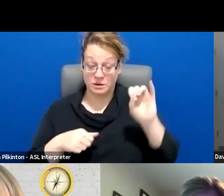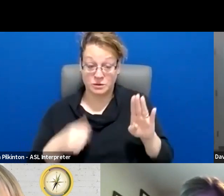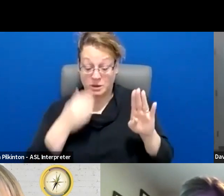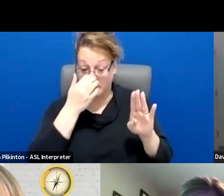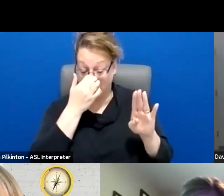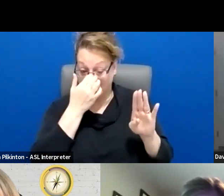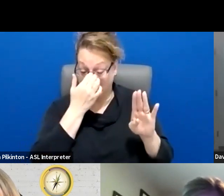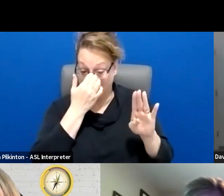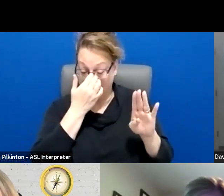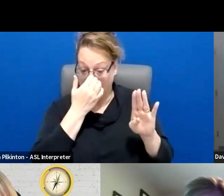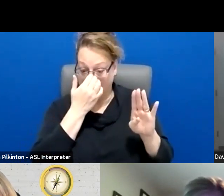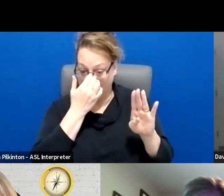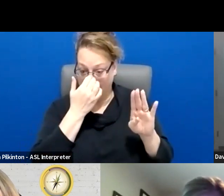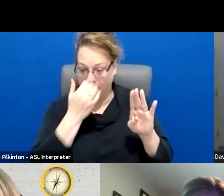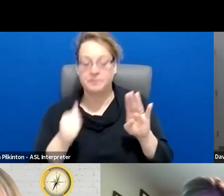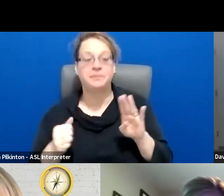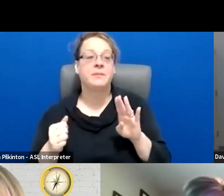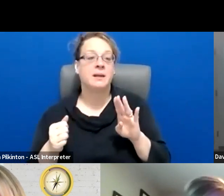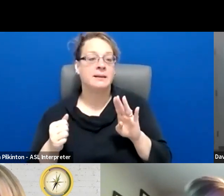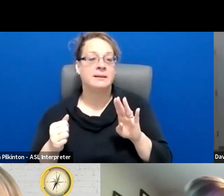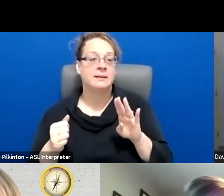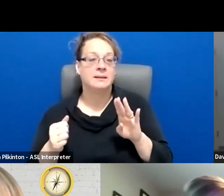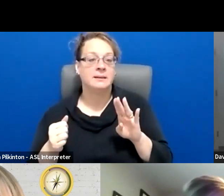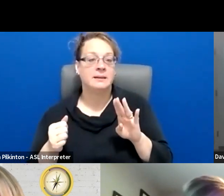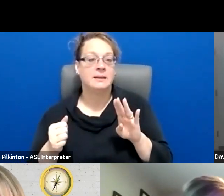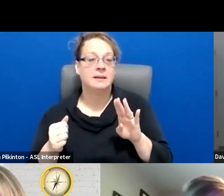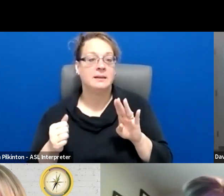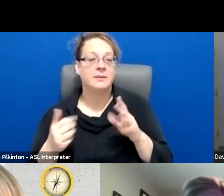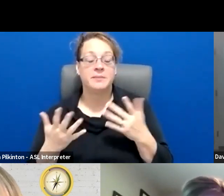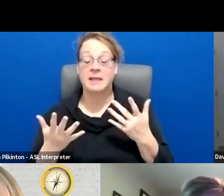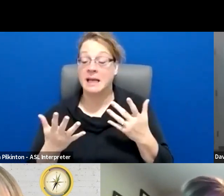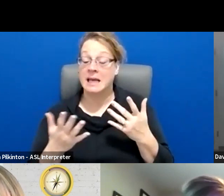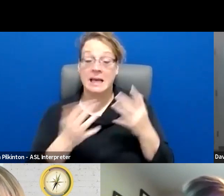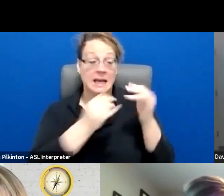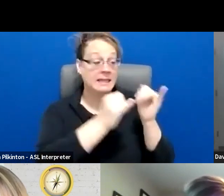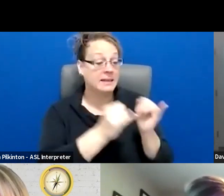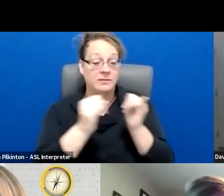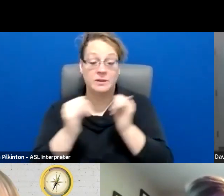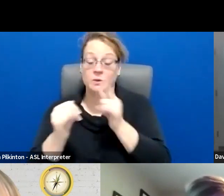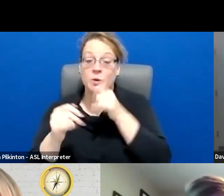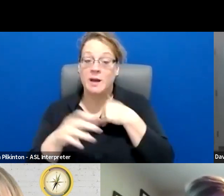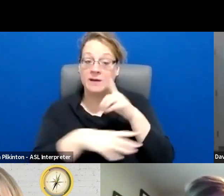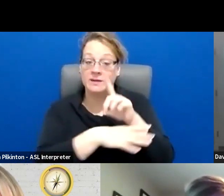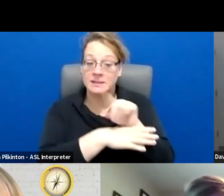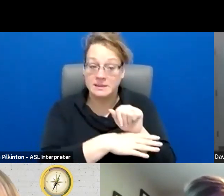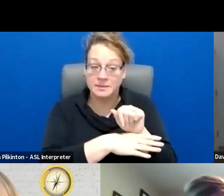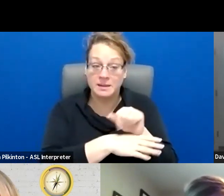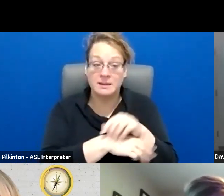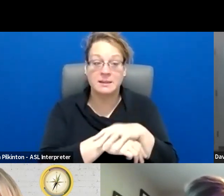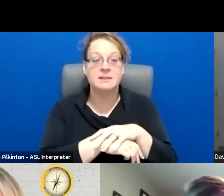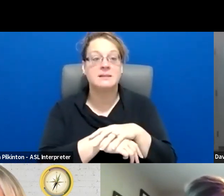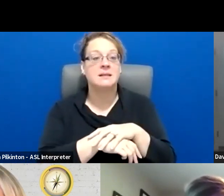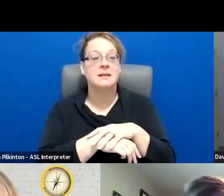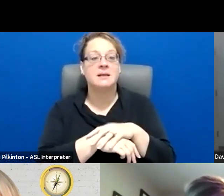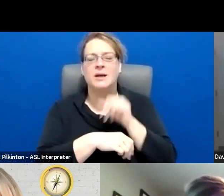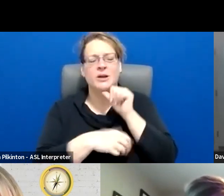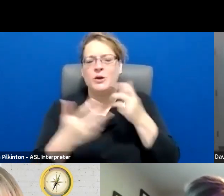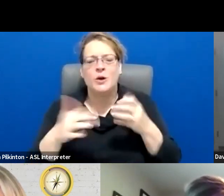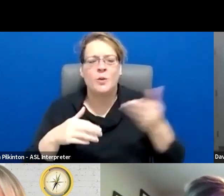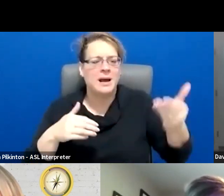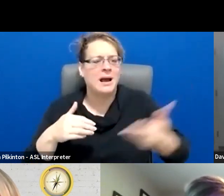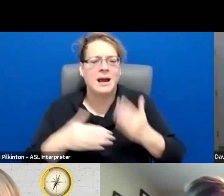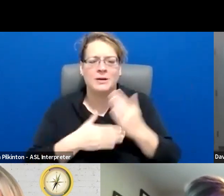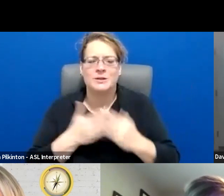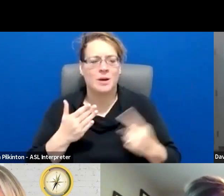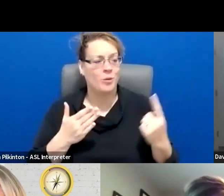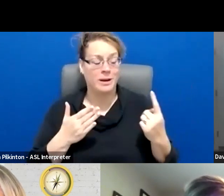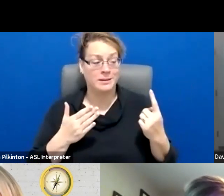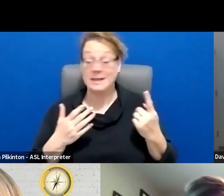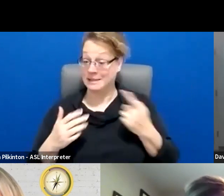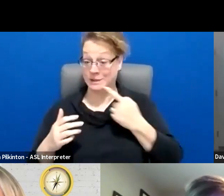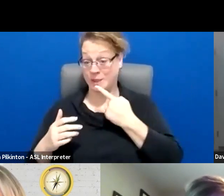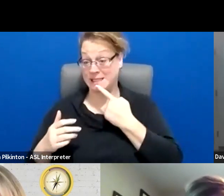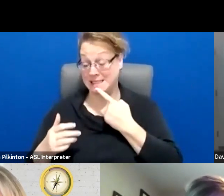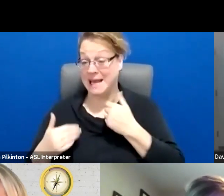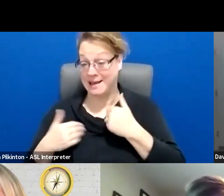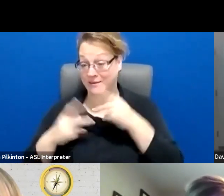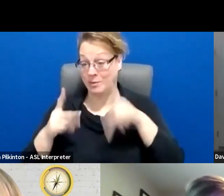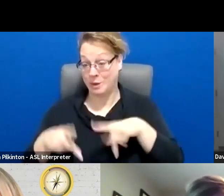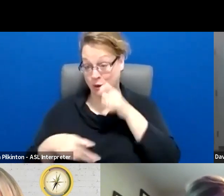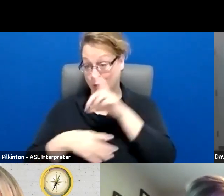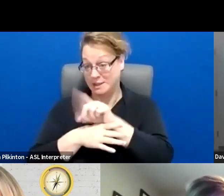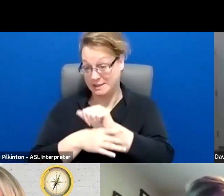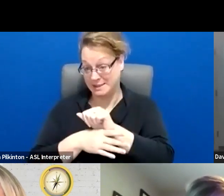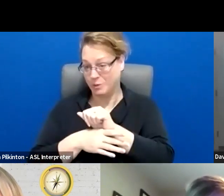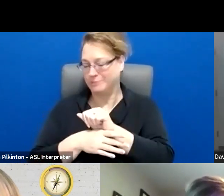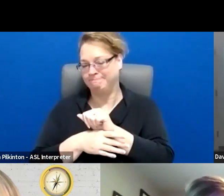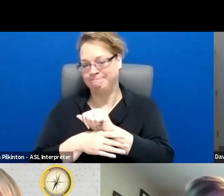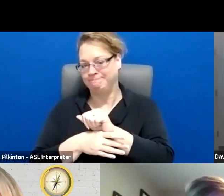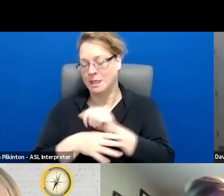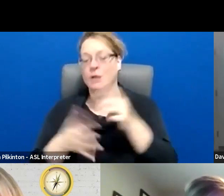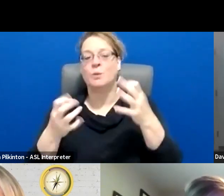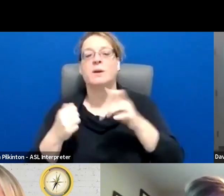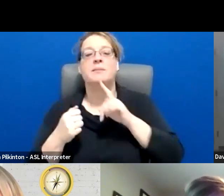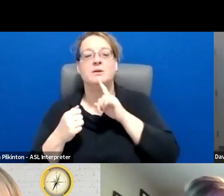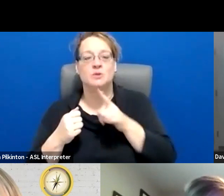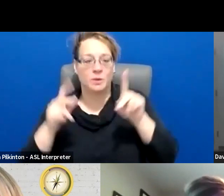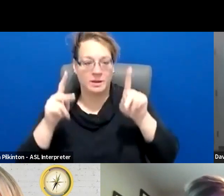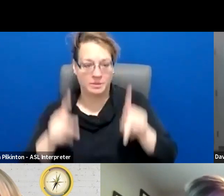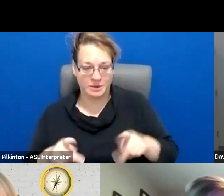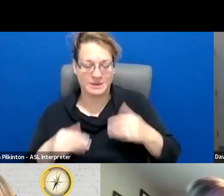By doing that and then determining what the needs are for the division, it can really help you decide the best candidates for the position.